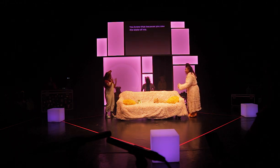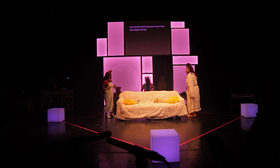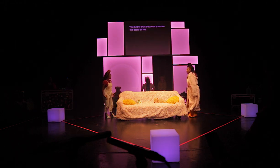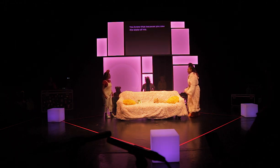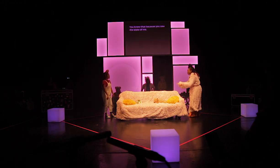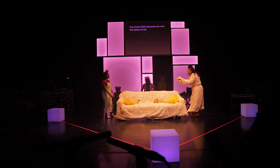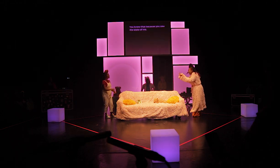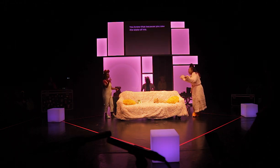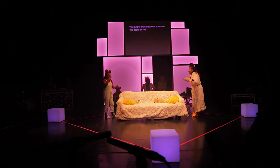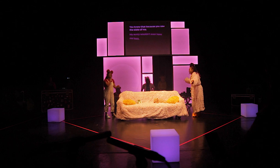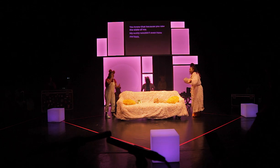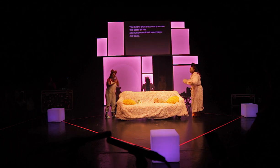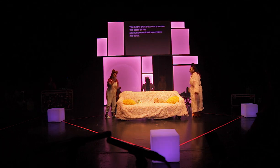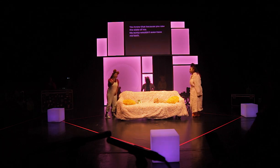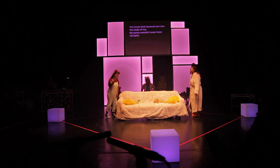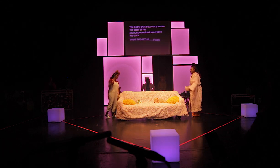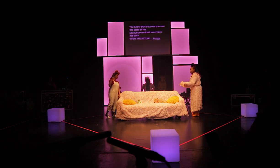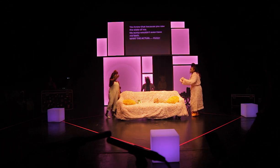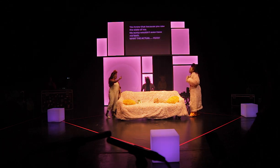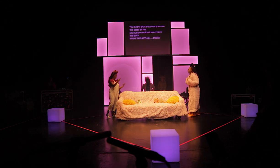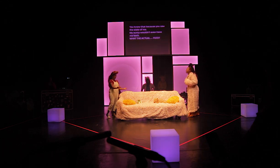have me back, you know that. And now what? You want me to go back there?